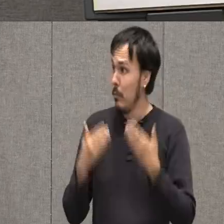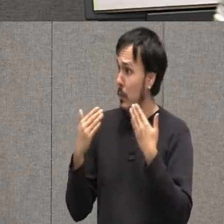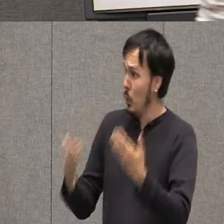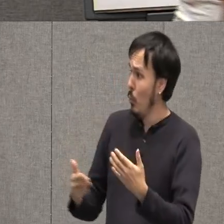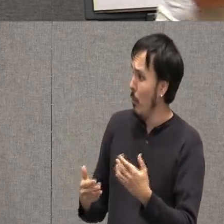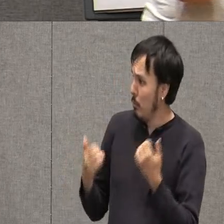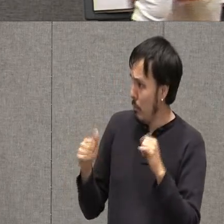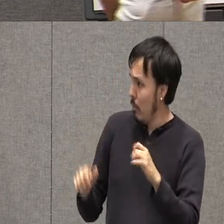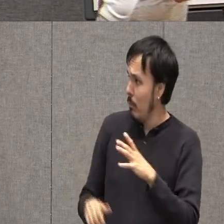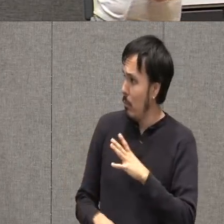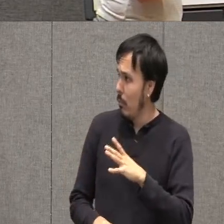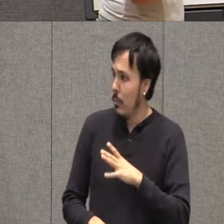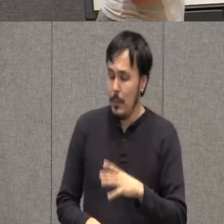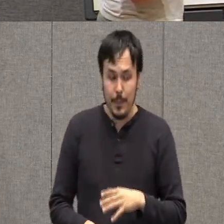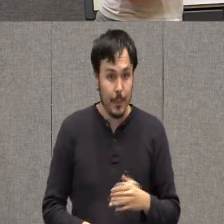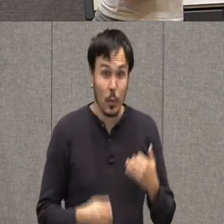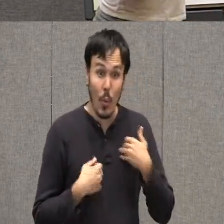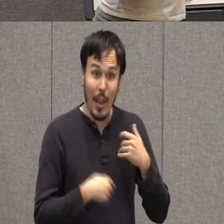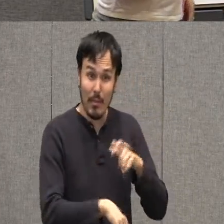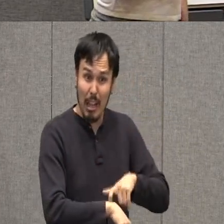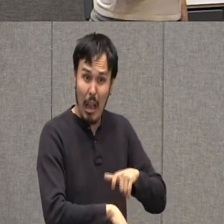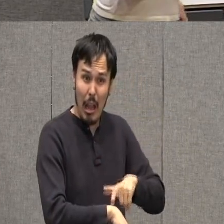[Ley] Alright, do we have a time for this or do we just do it?